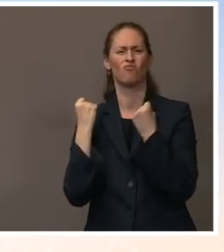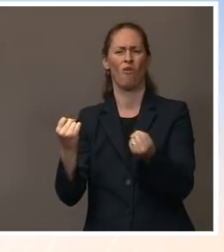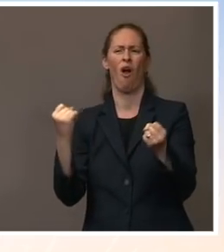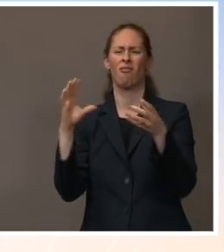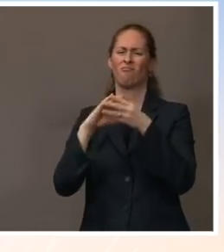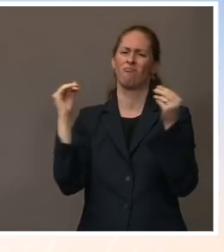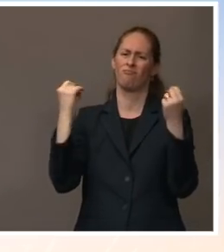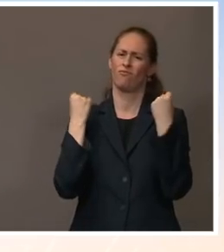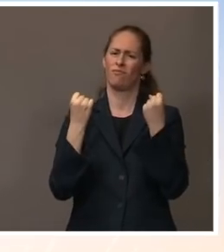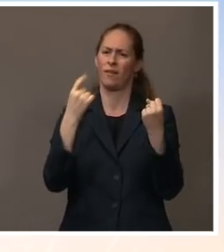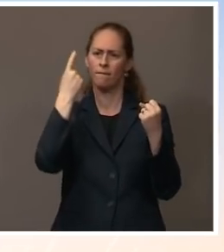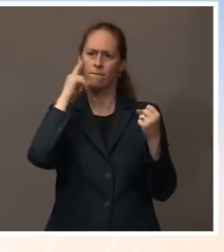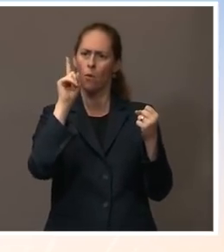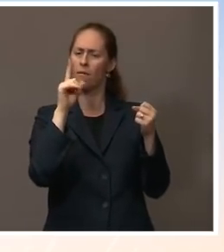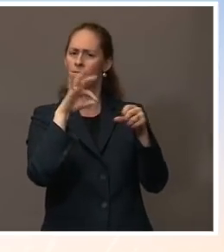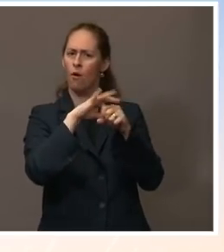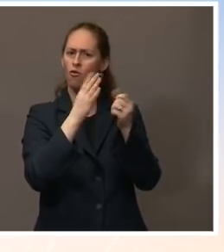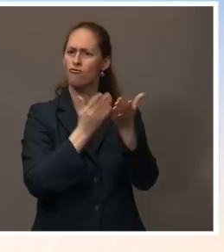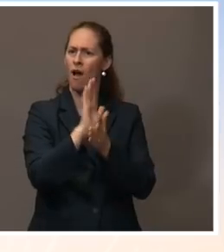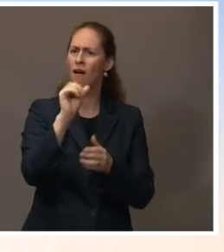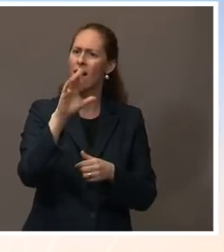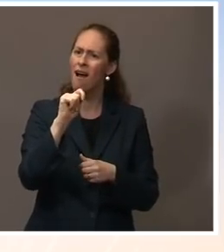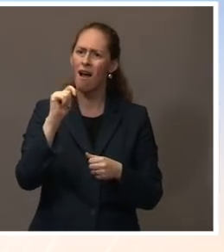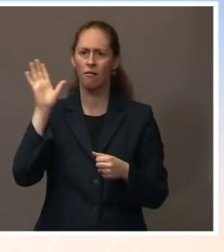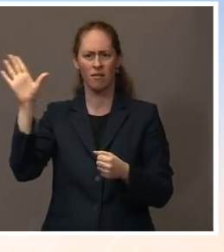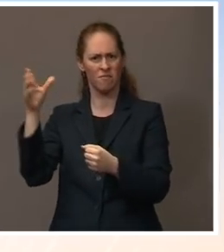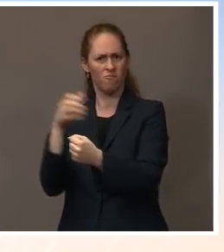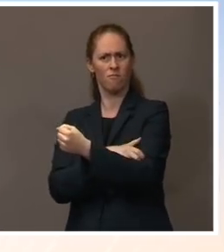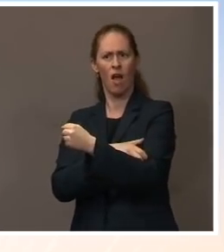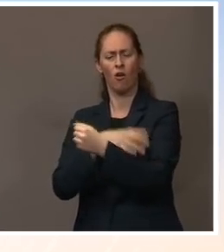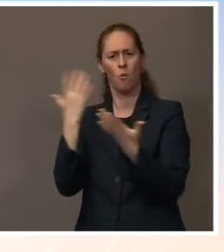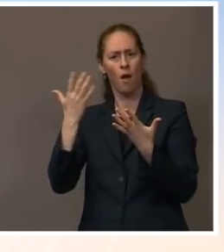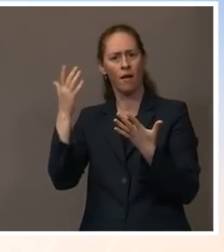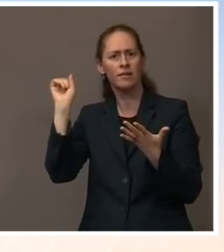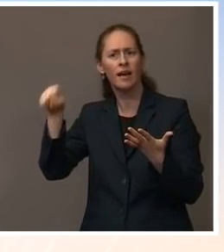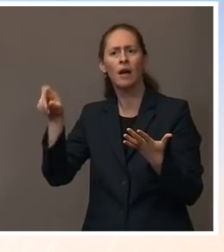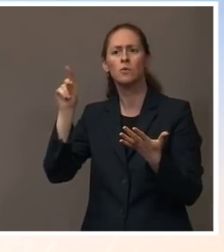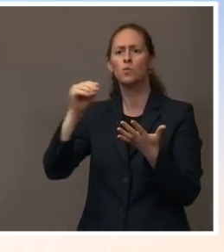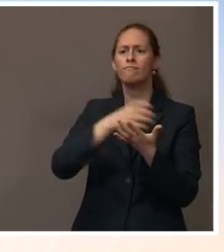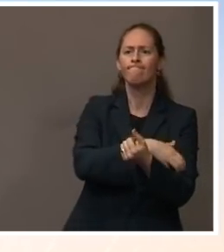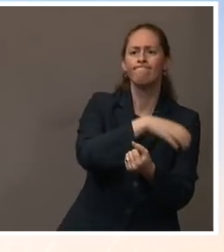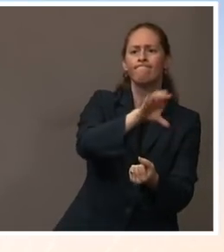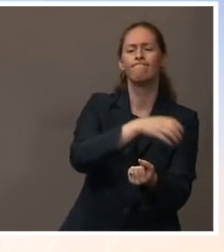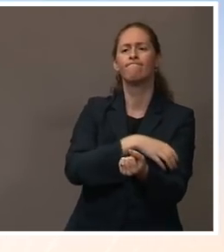including empowering a number of nominees at the apart- --